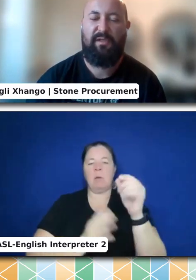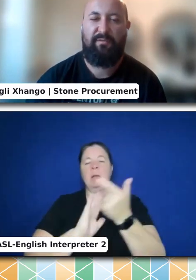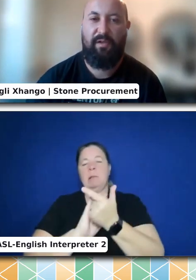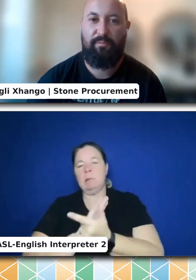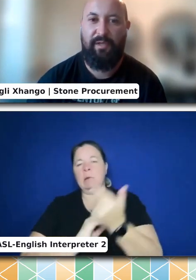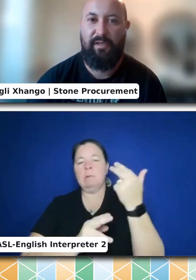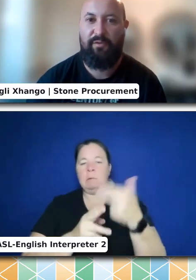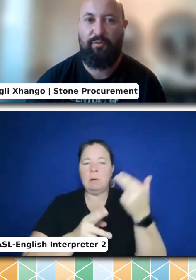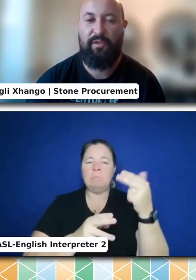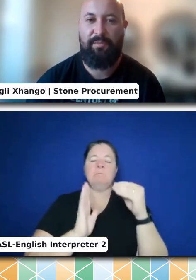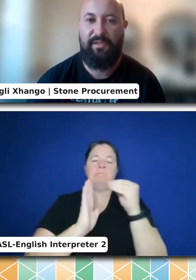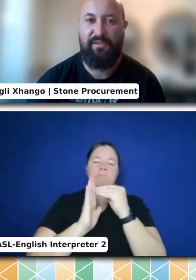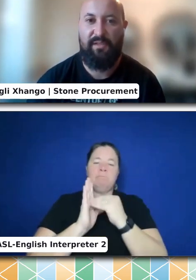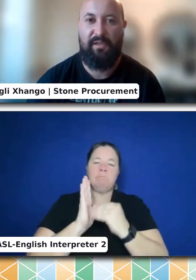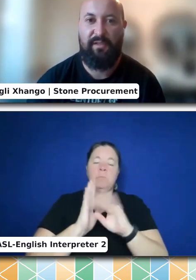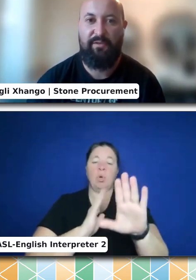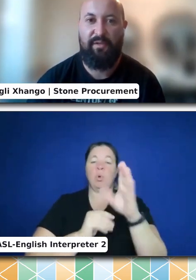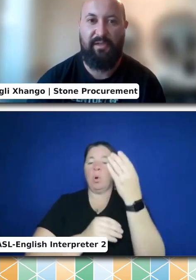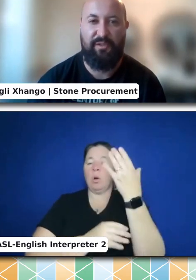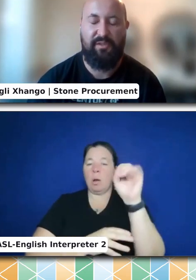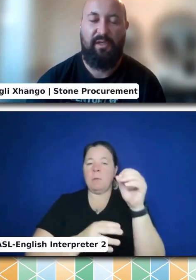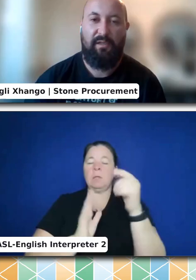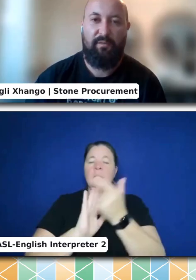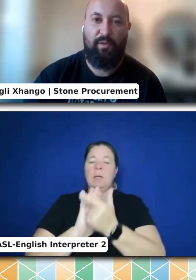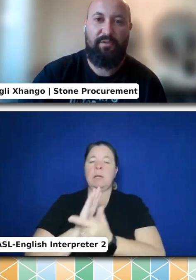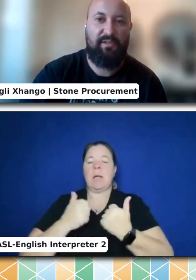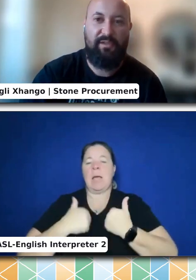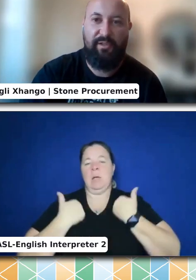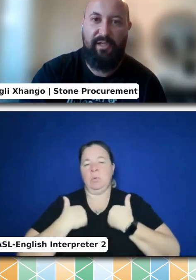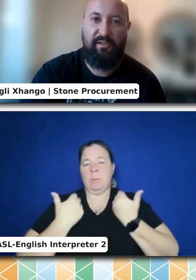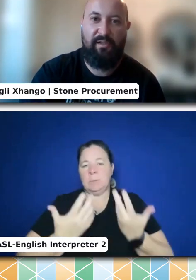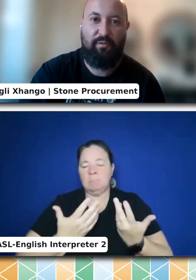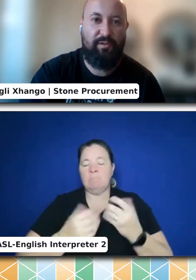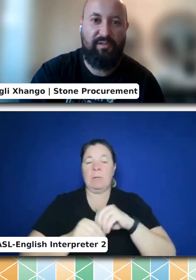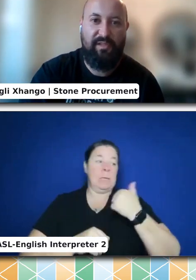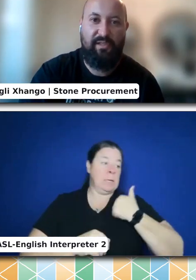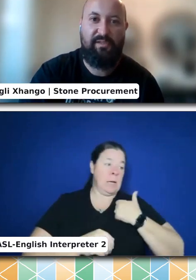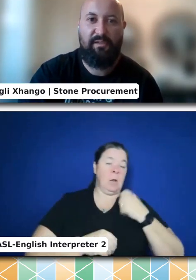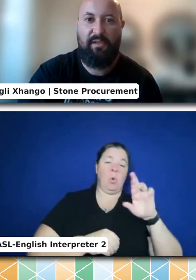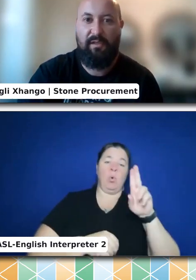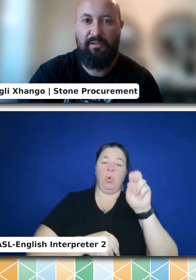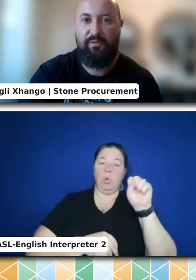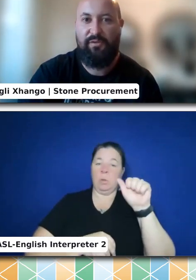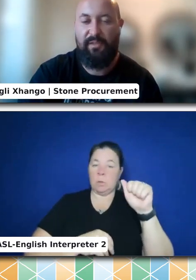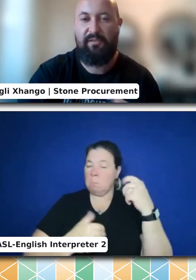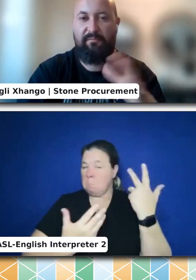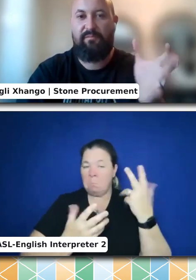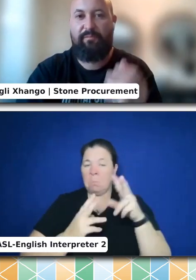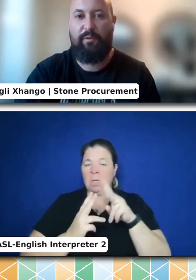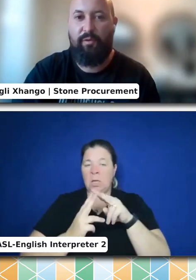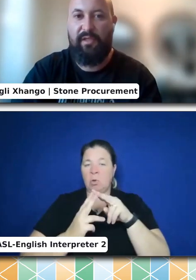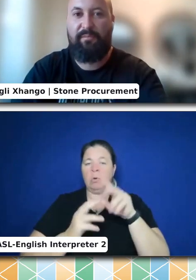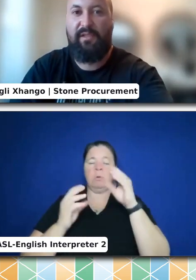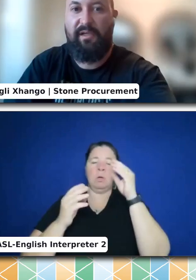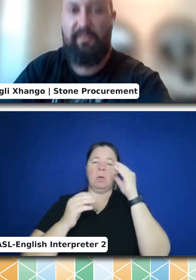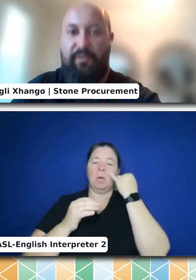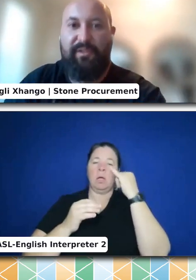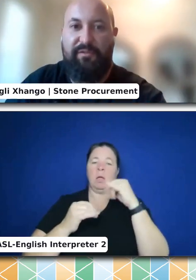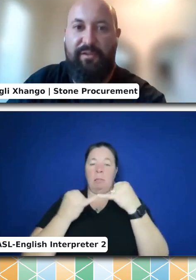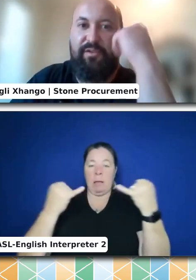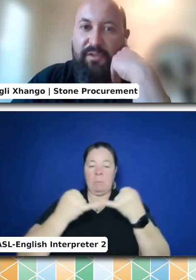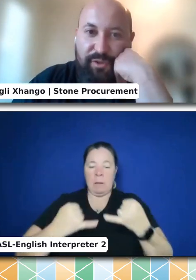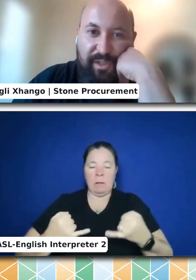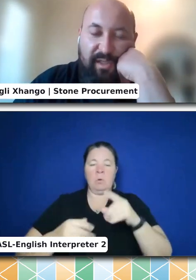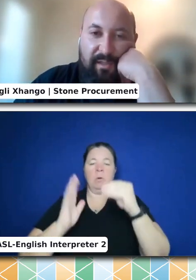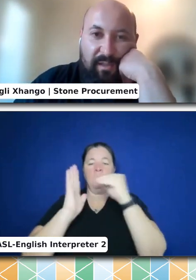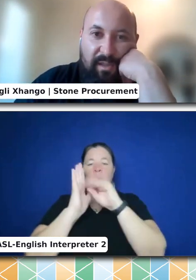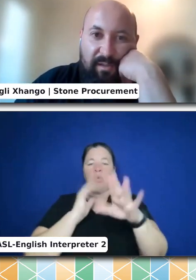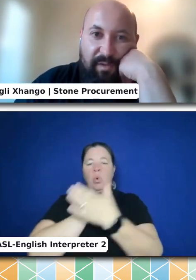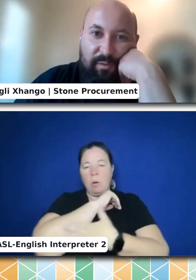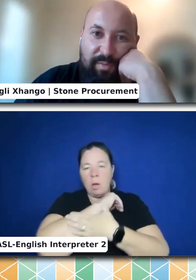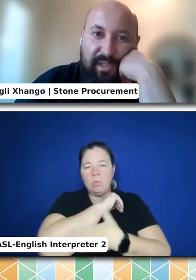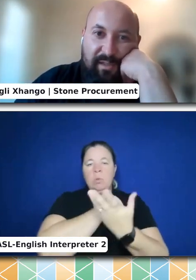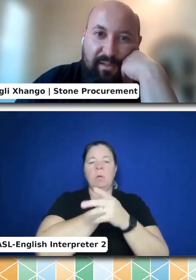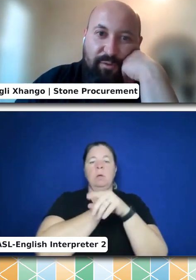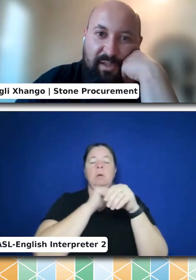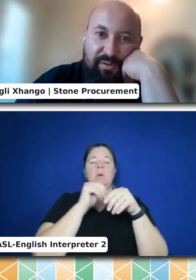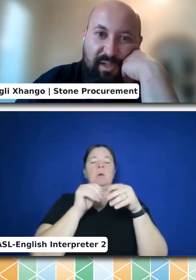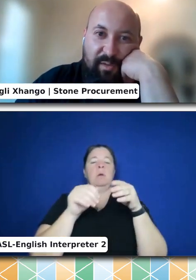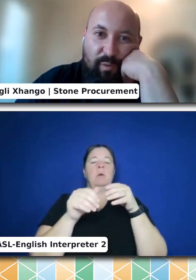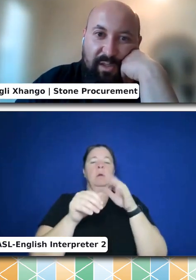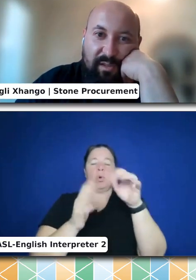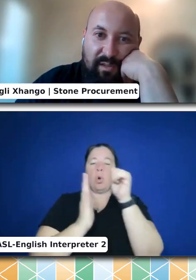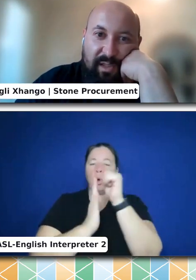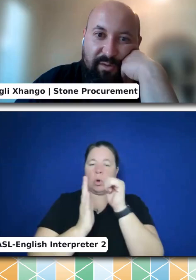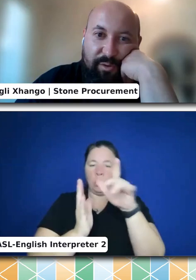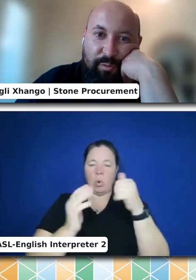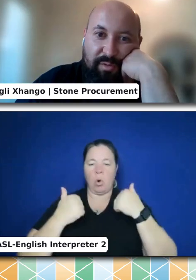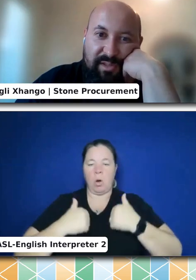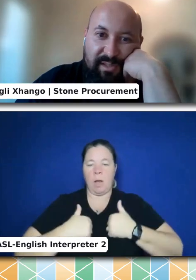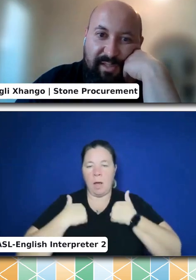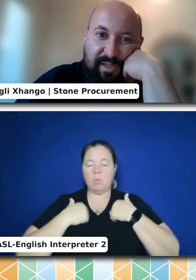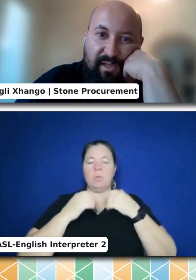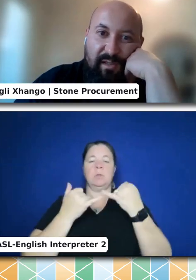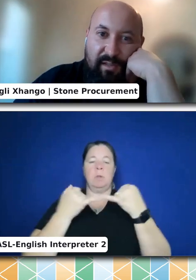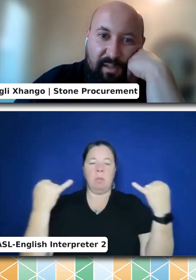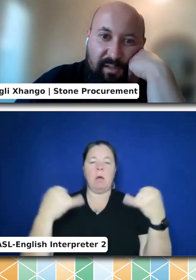Followed by your company's legal address. Whether that's here in Canada or in the States, uh, you'd just be… if we're going line by line, you'd be entering your country, uh, followed by your address line 1, line 2, city.